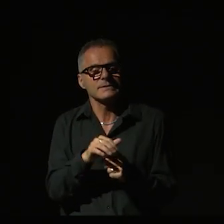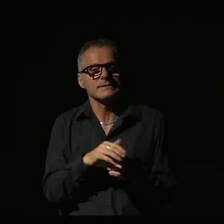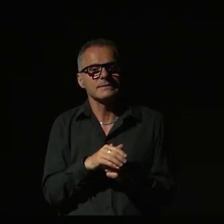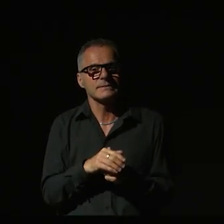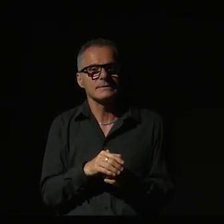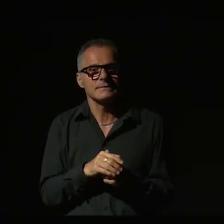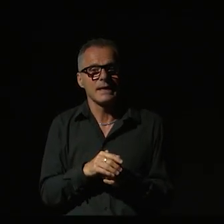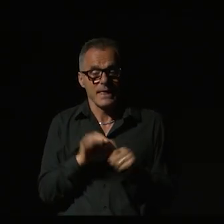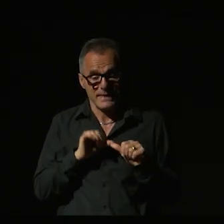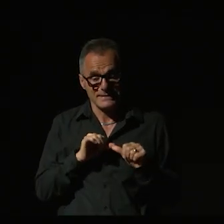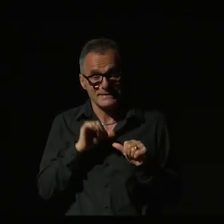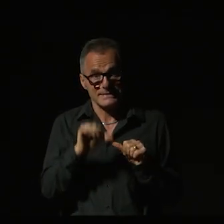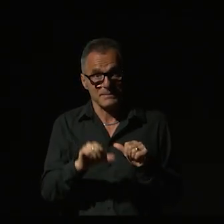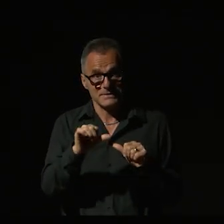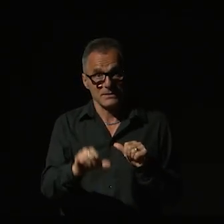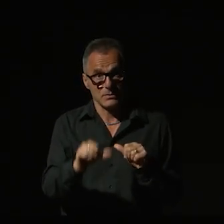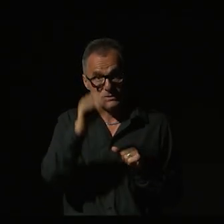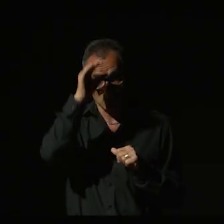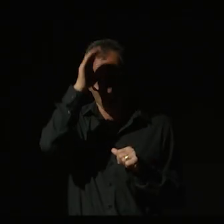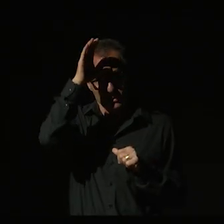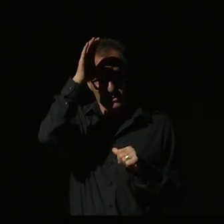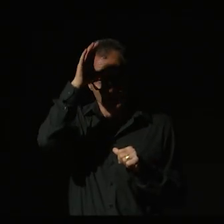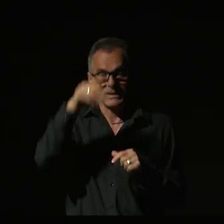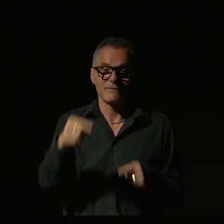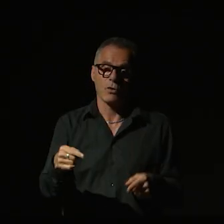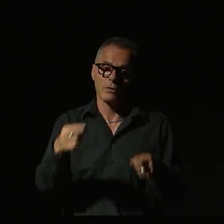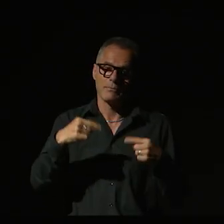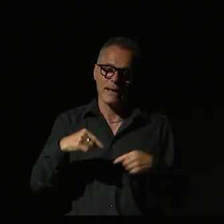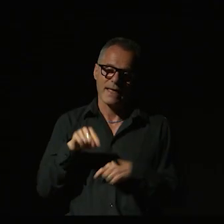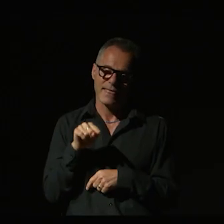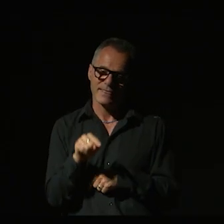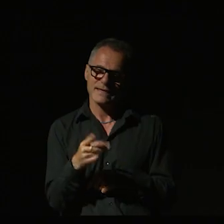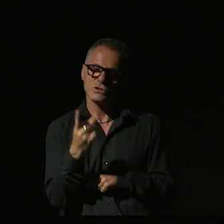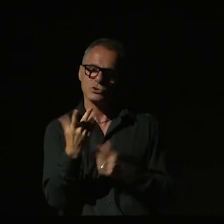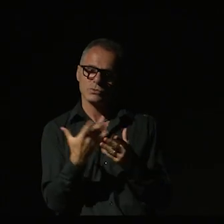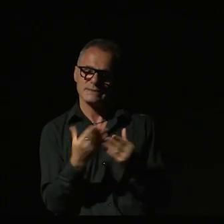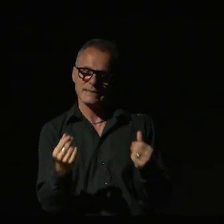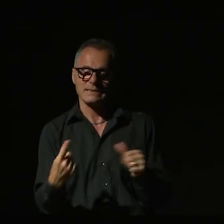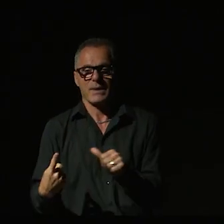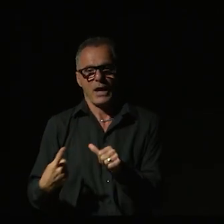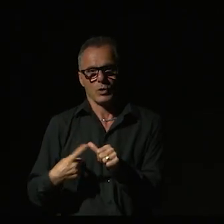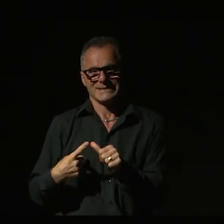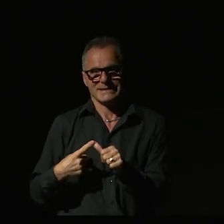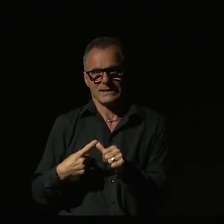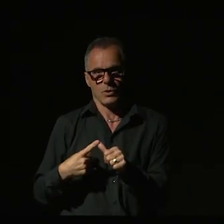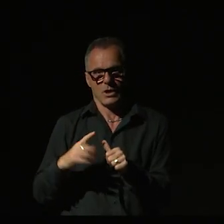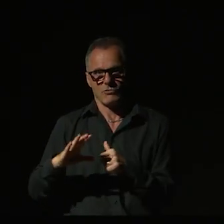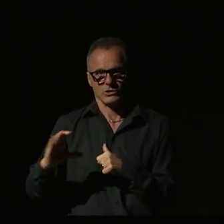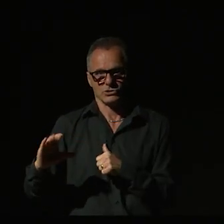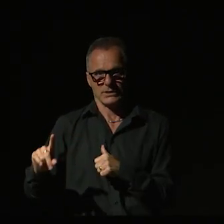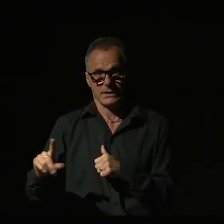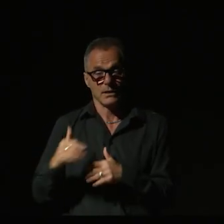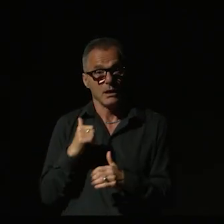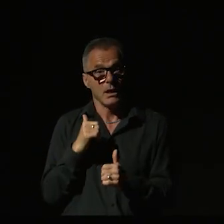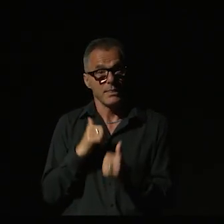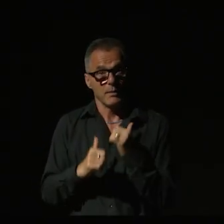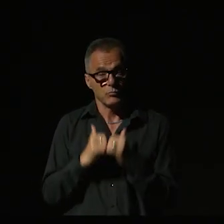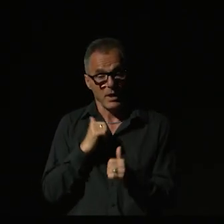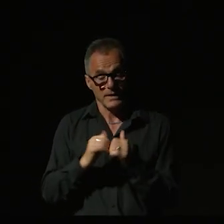subsequent scholarship has always gone back to, that Bellori actually says these two scenes are by Agostino Carracci. The brothers collaborative model,